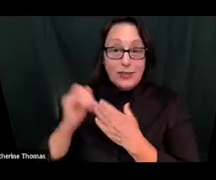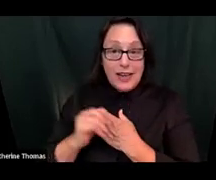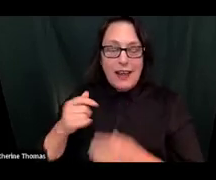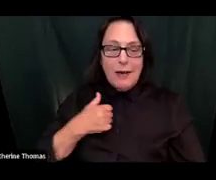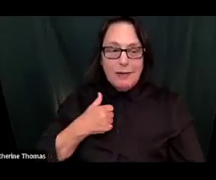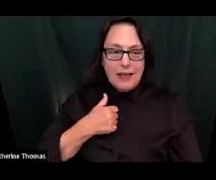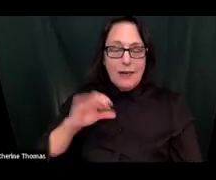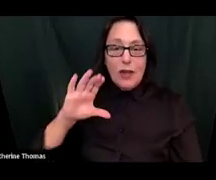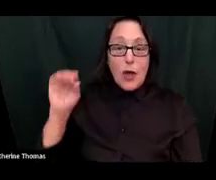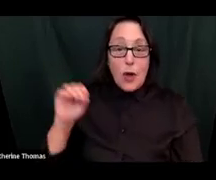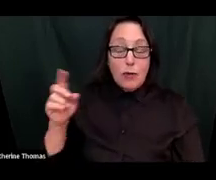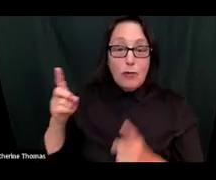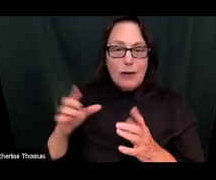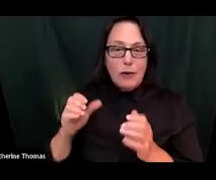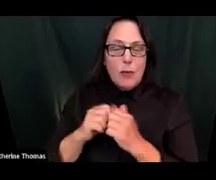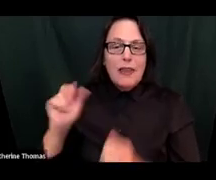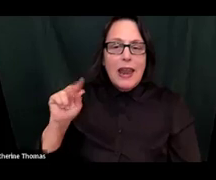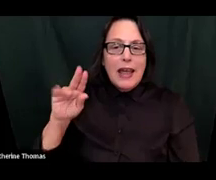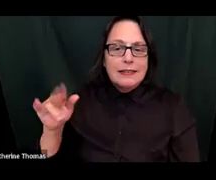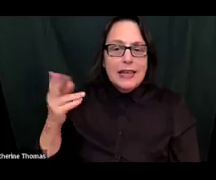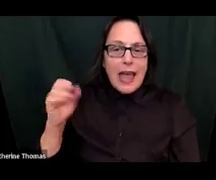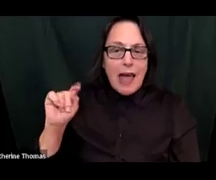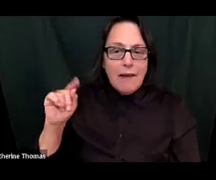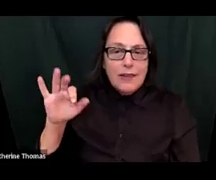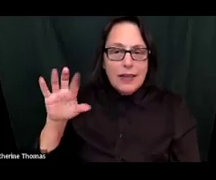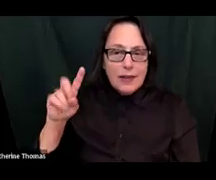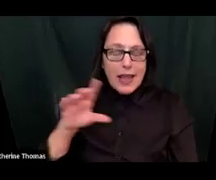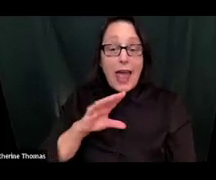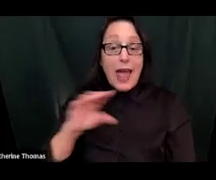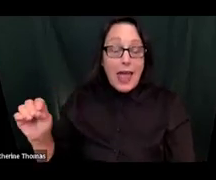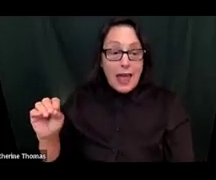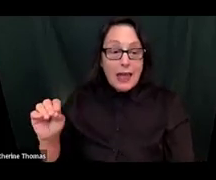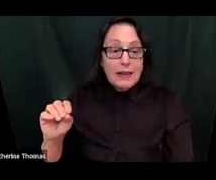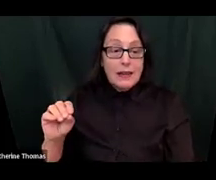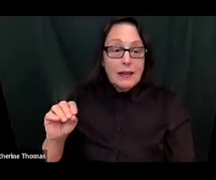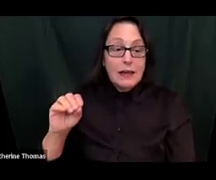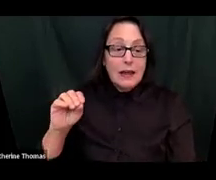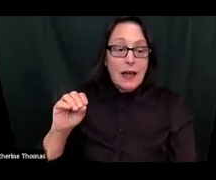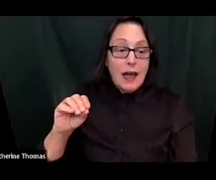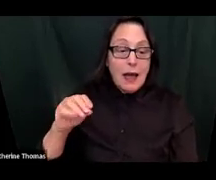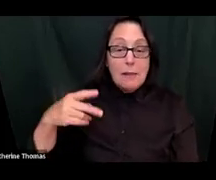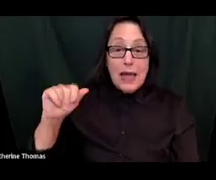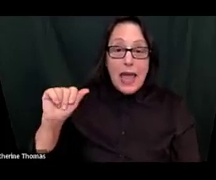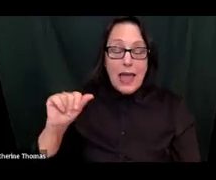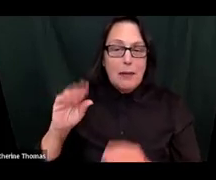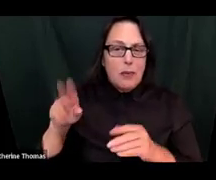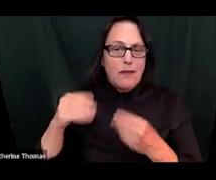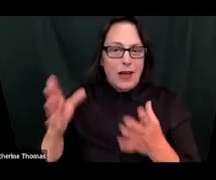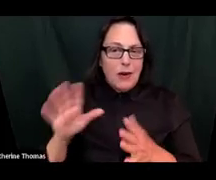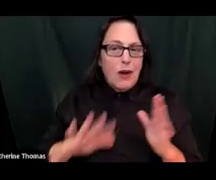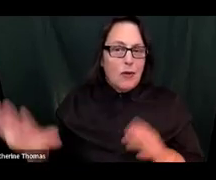I was both the co-director with Nancy Hatfield as well as being a TA provider um across the state of